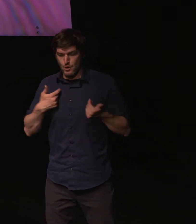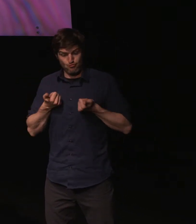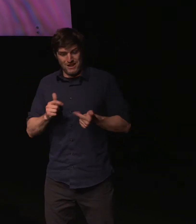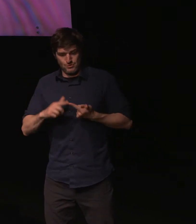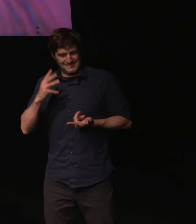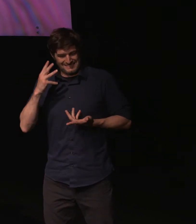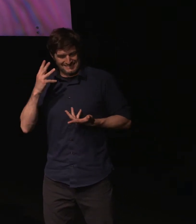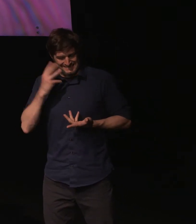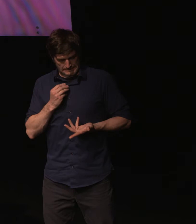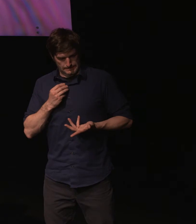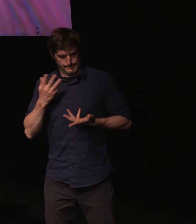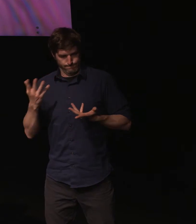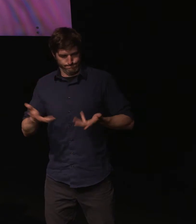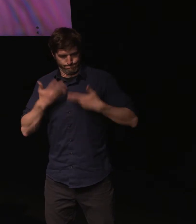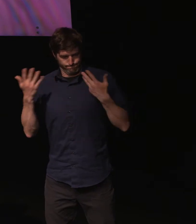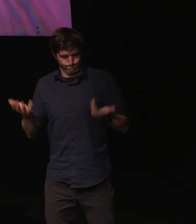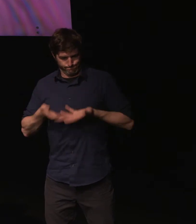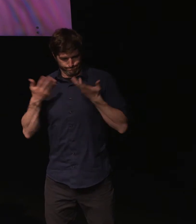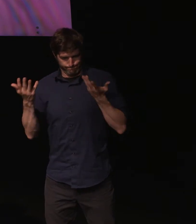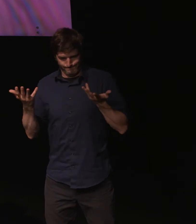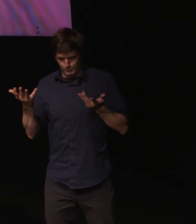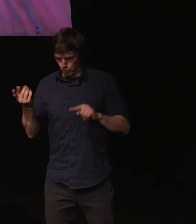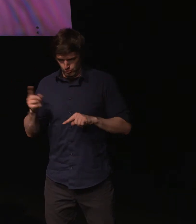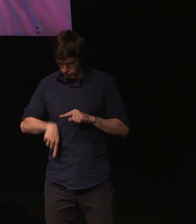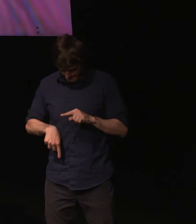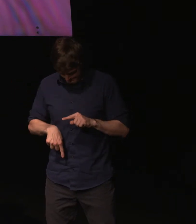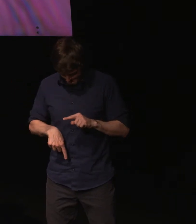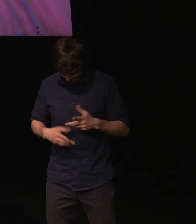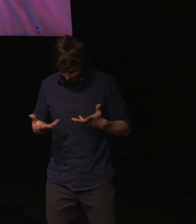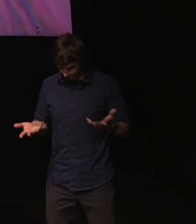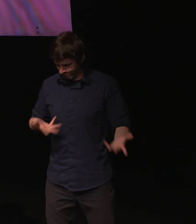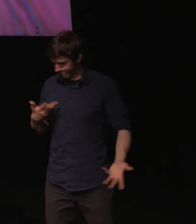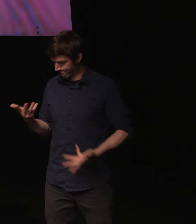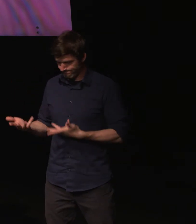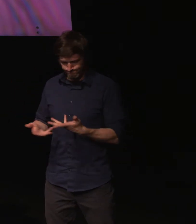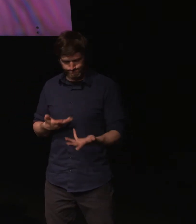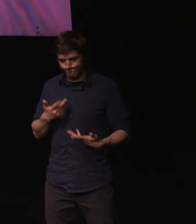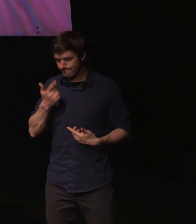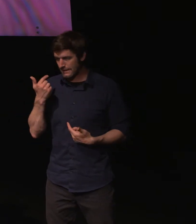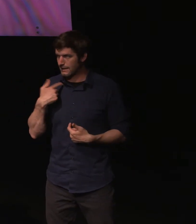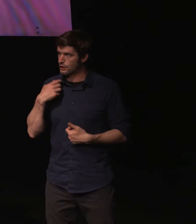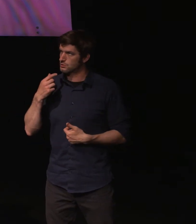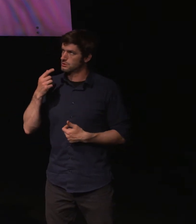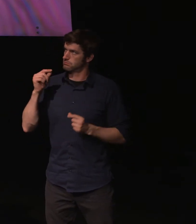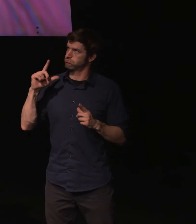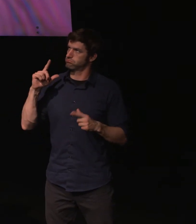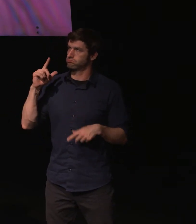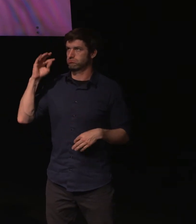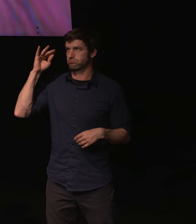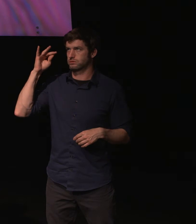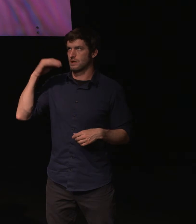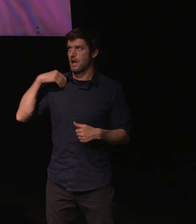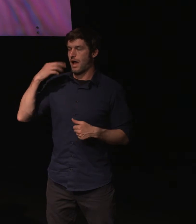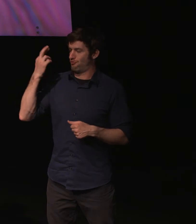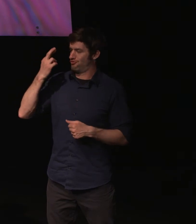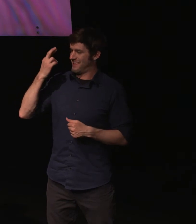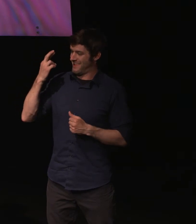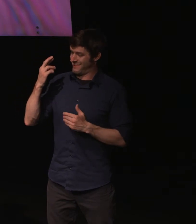and I... I couldn't, because I realized that the level progression needs to be changed,